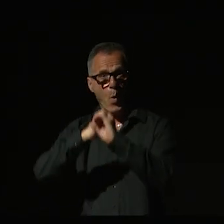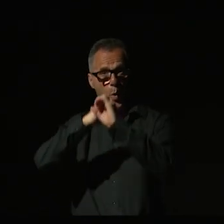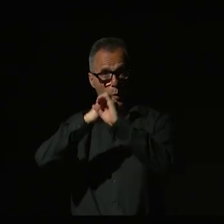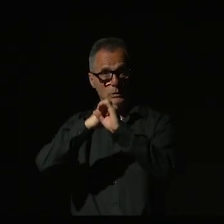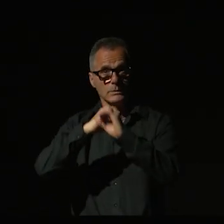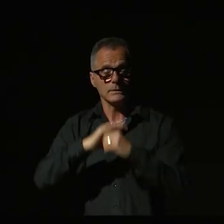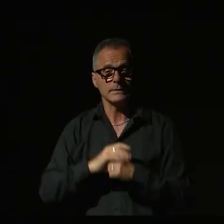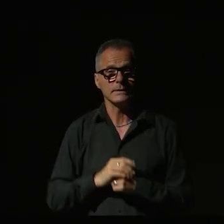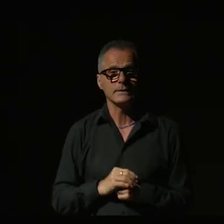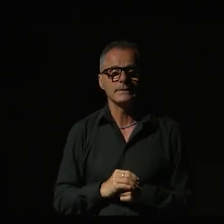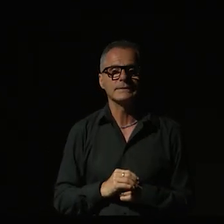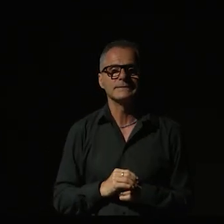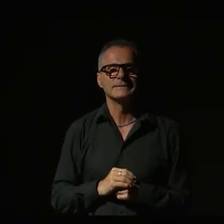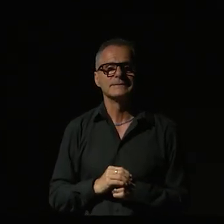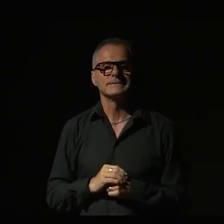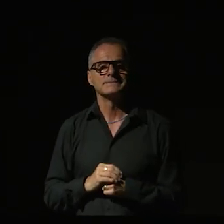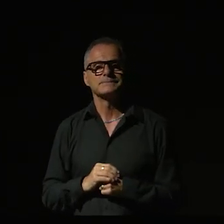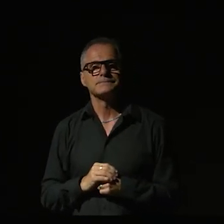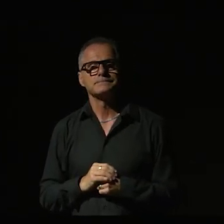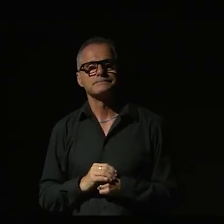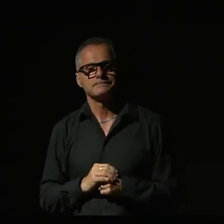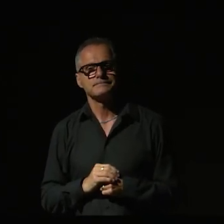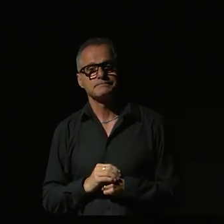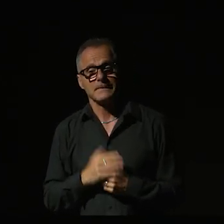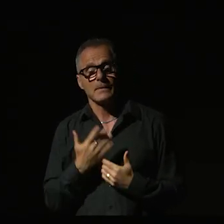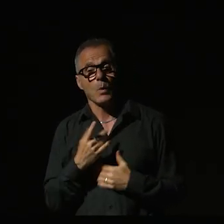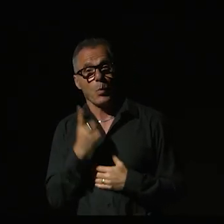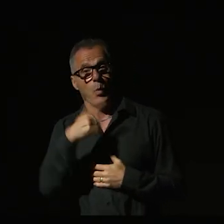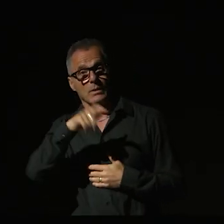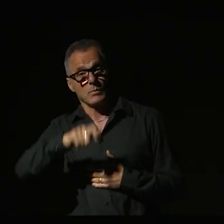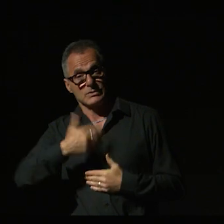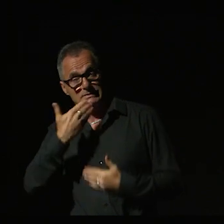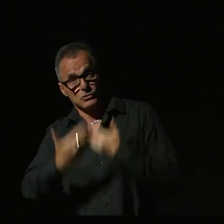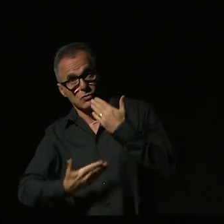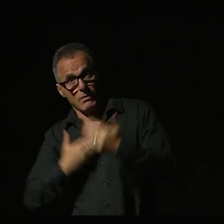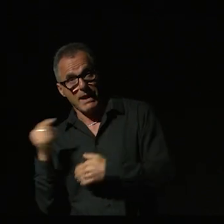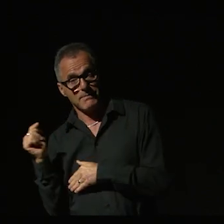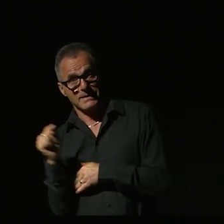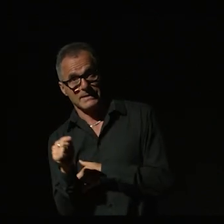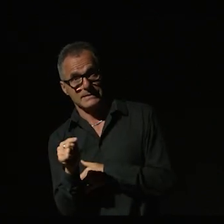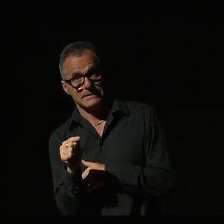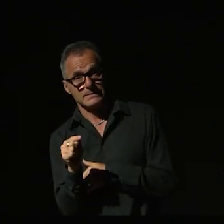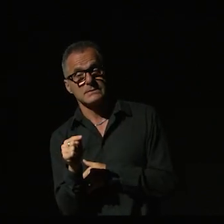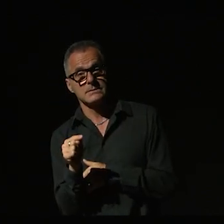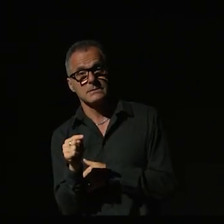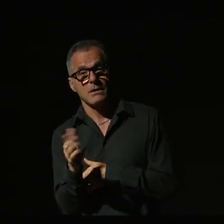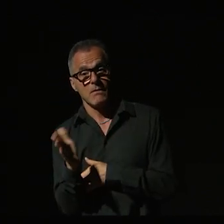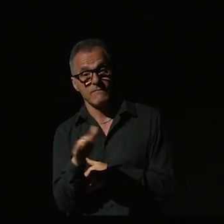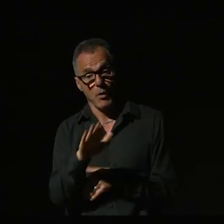Funnily Bellori, who described the entire cycle from within the gallery,